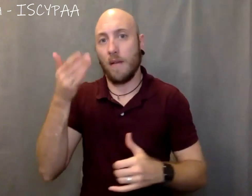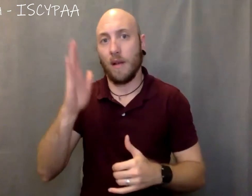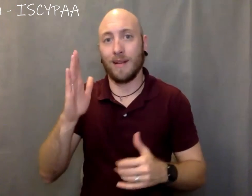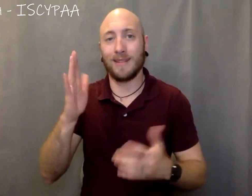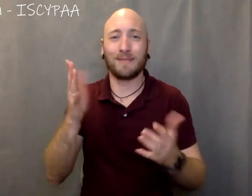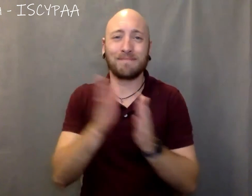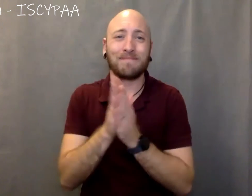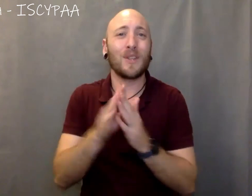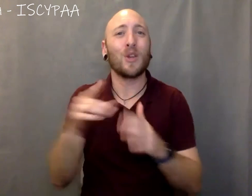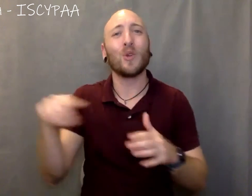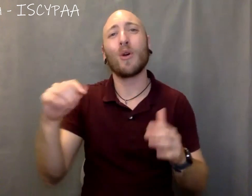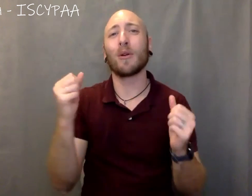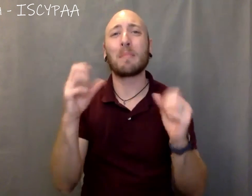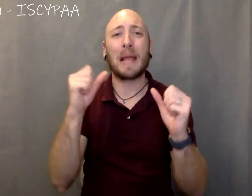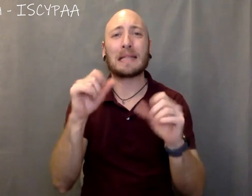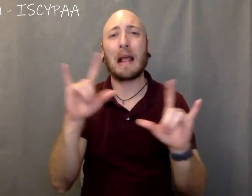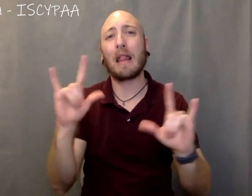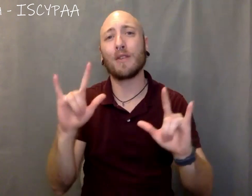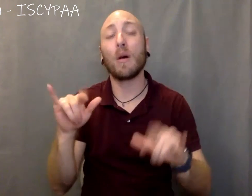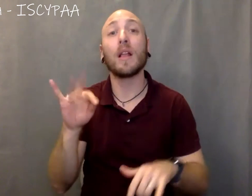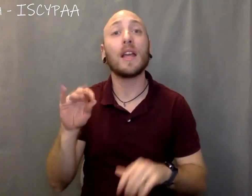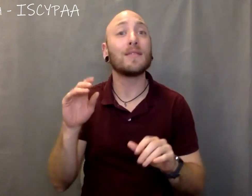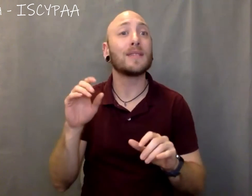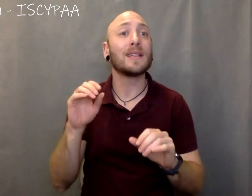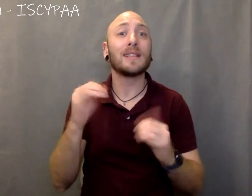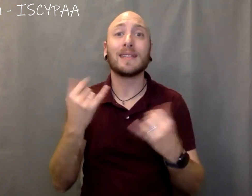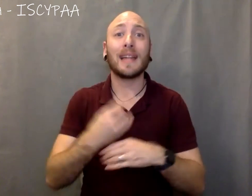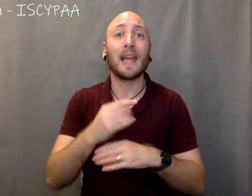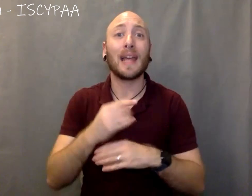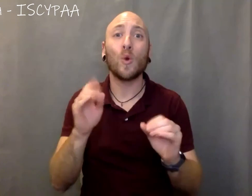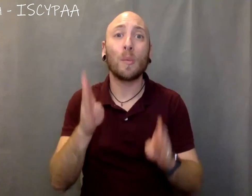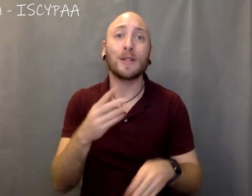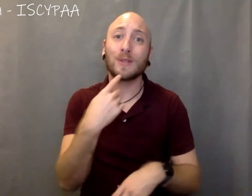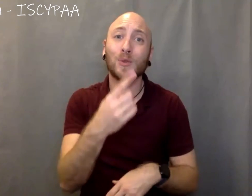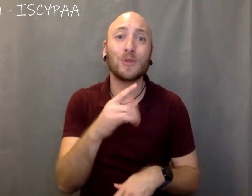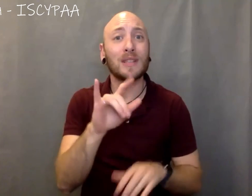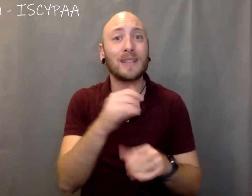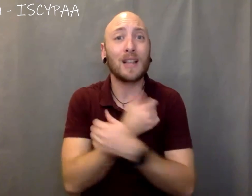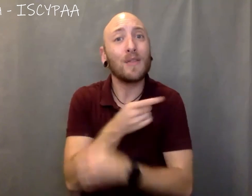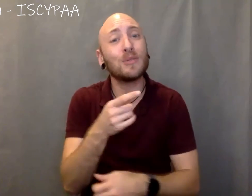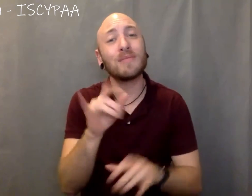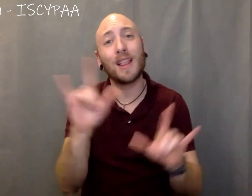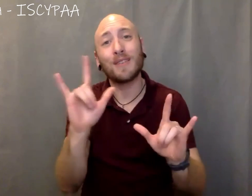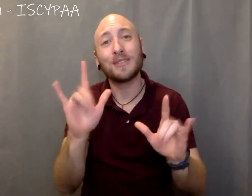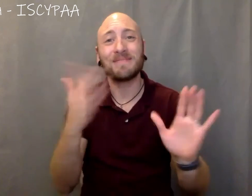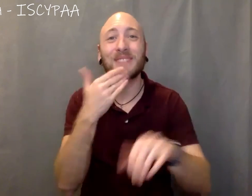are amazing I love you all if nobody's told you that today I love you and with that I'm done!